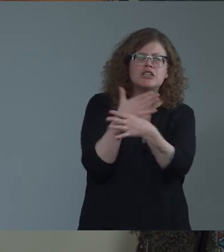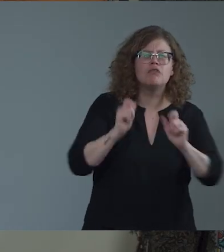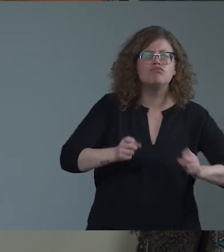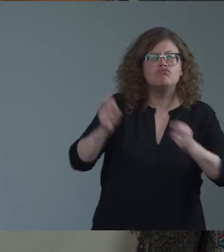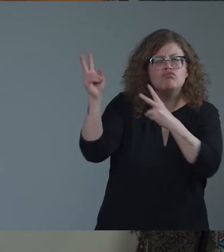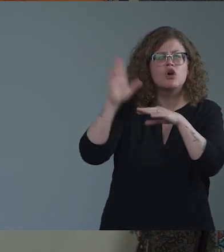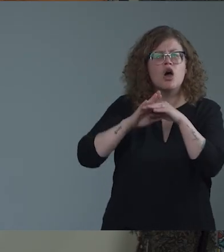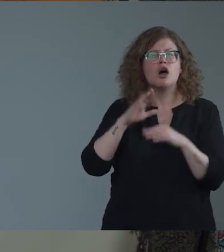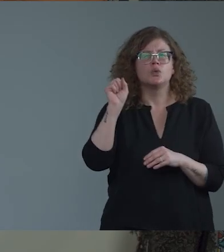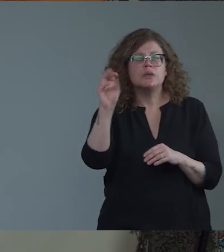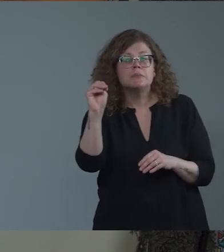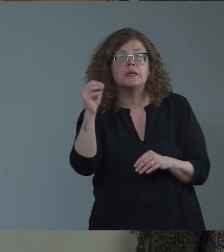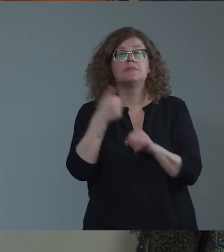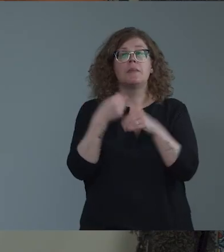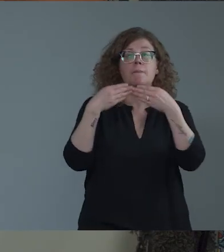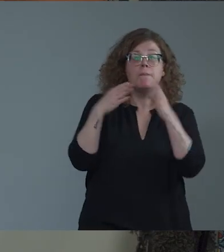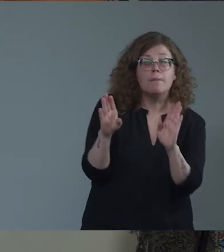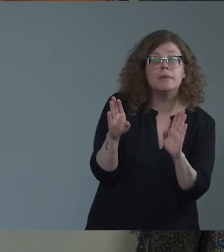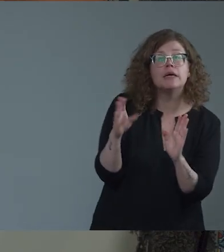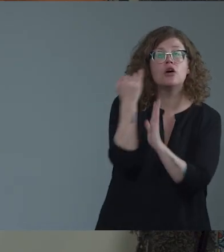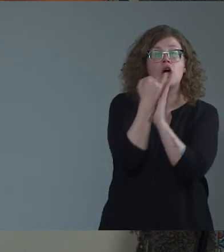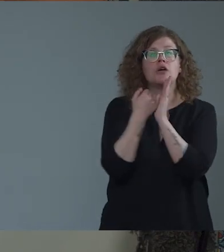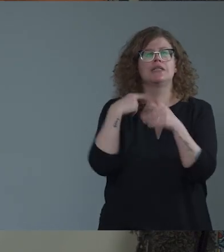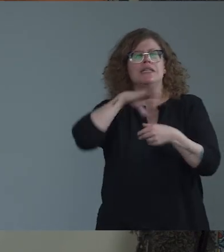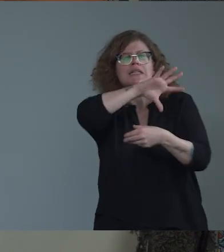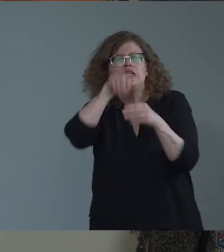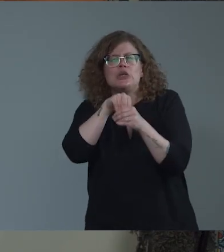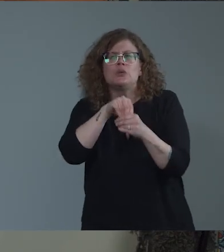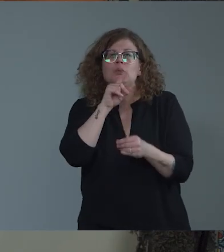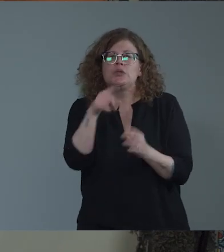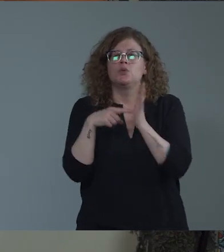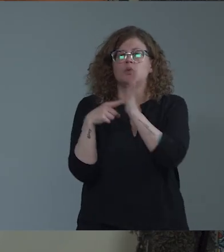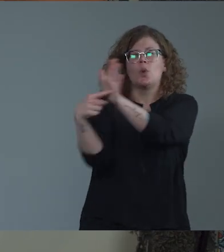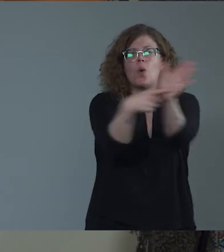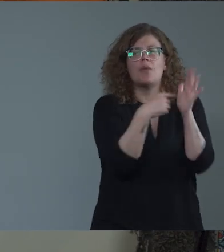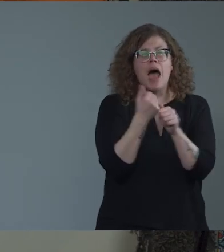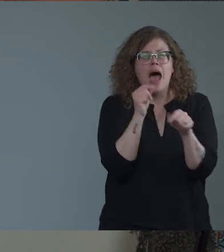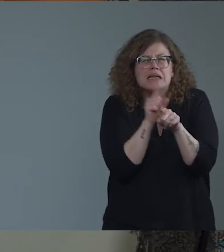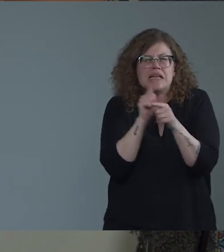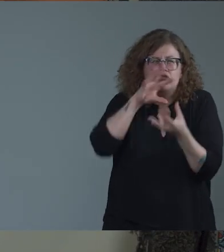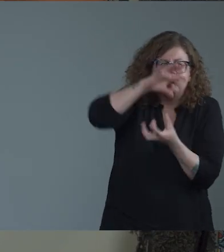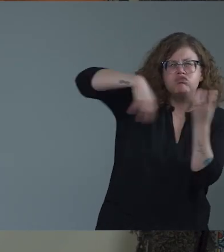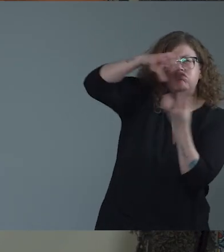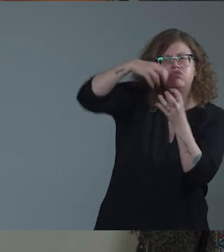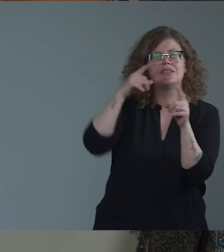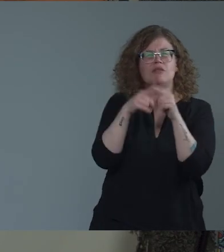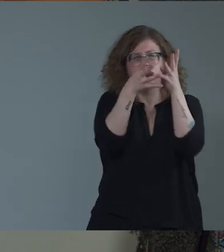And that's a lovely thing for public art to, to provide that, that opportunity of exchange. And then all of us are talking about it, right?